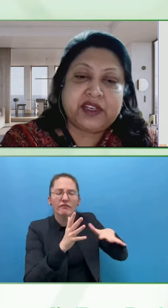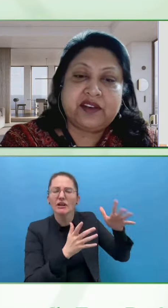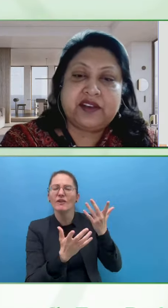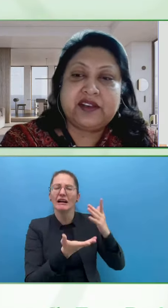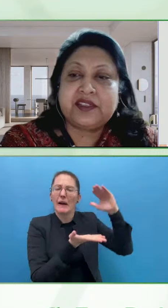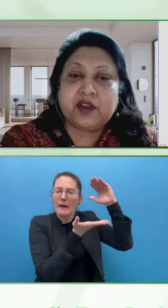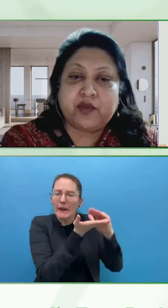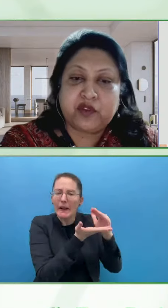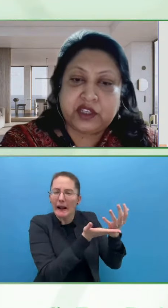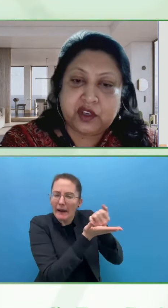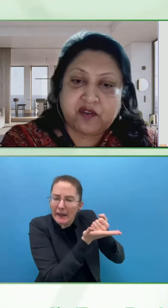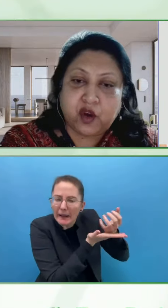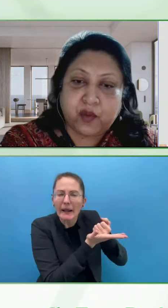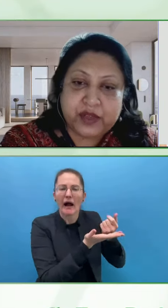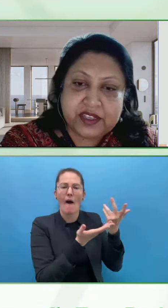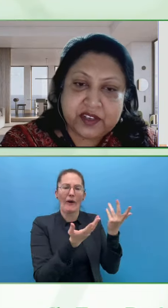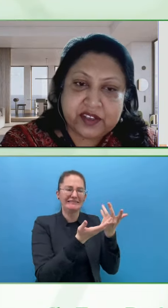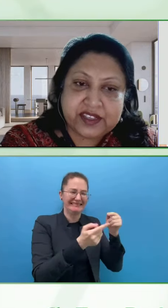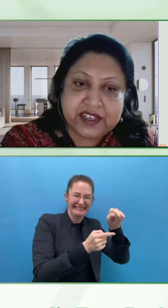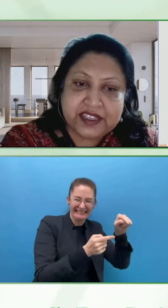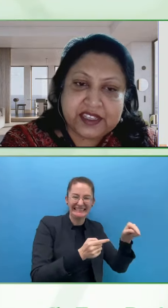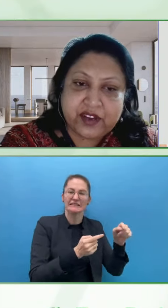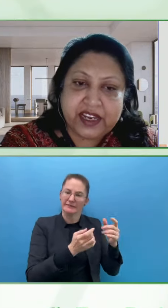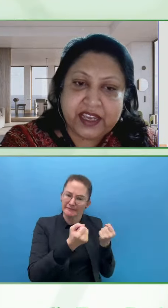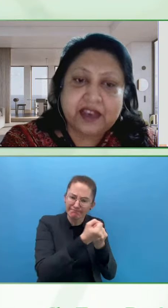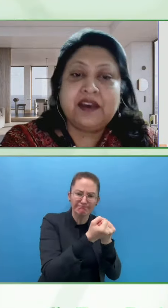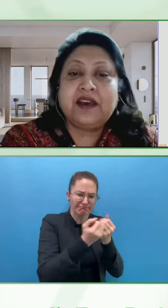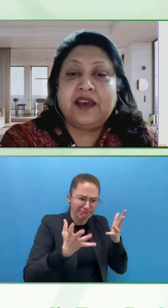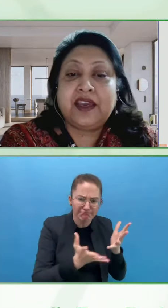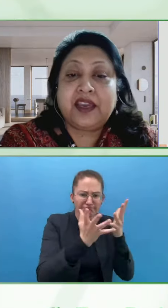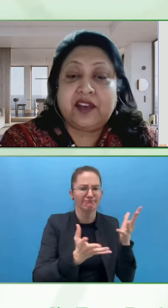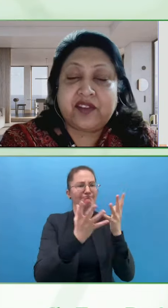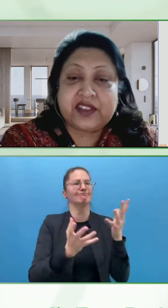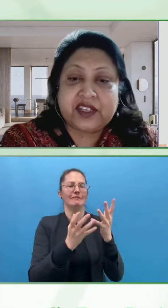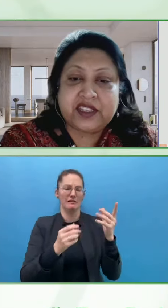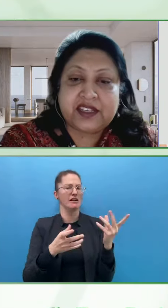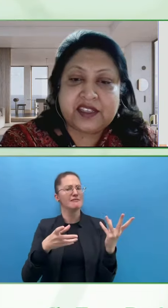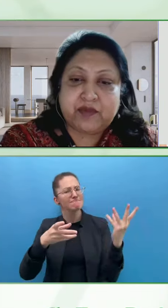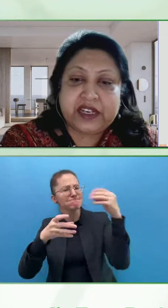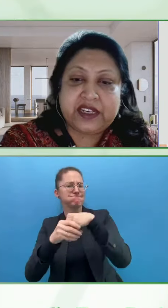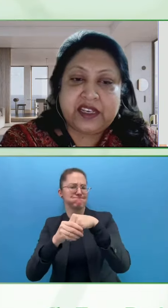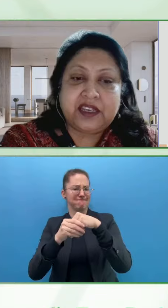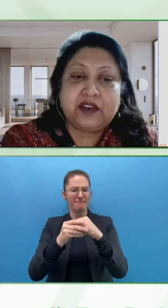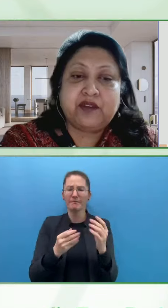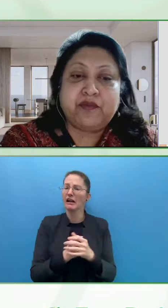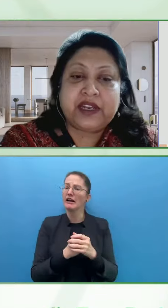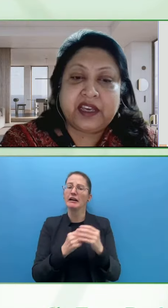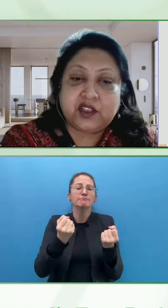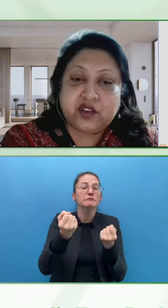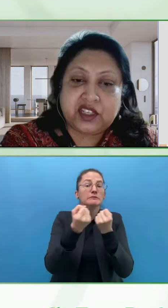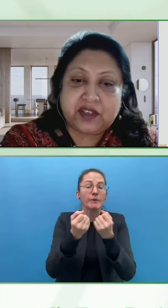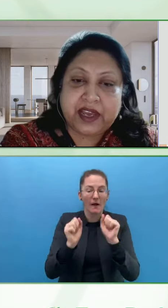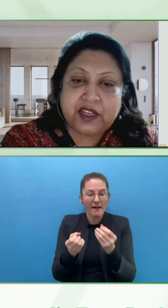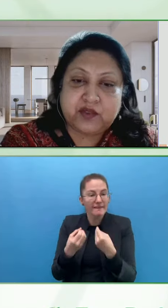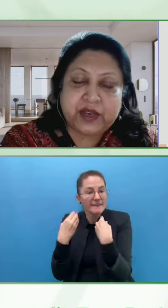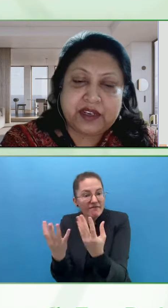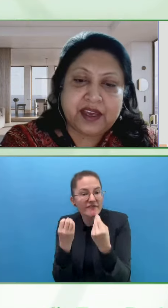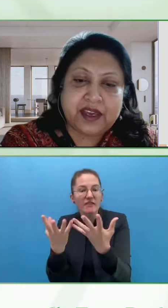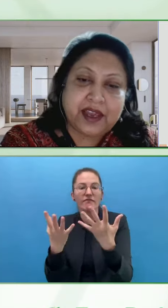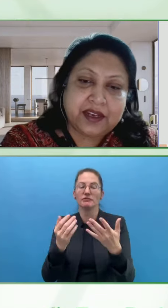material, provision of compensatory skills training, building education management and